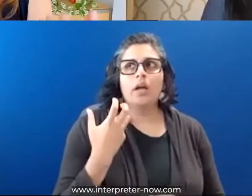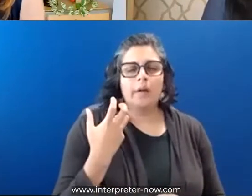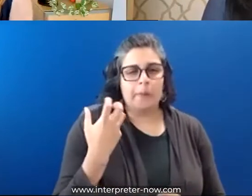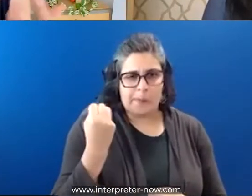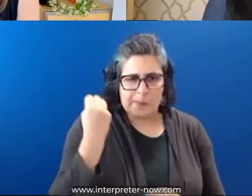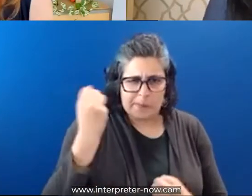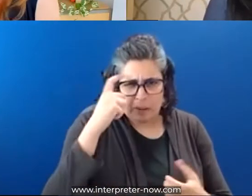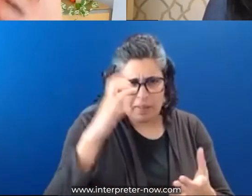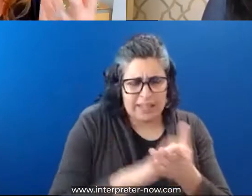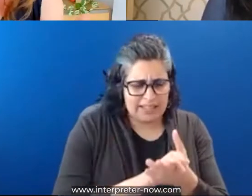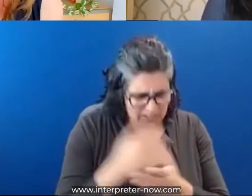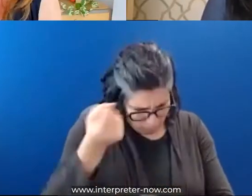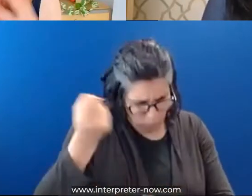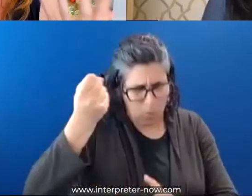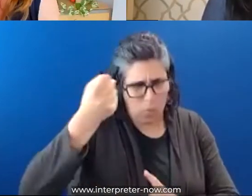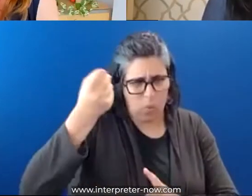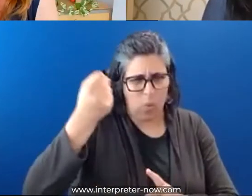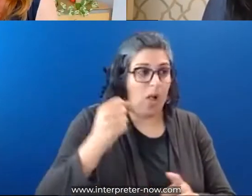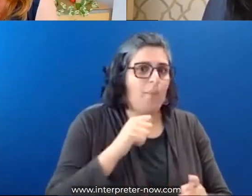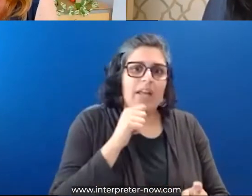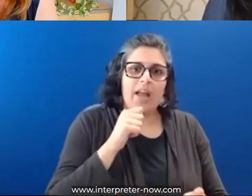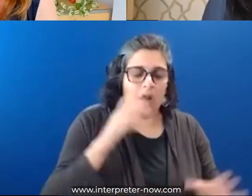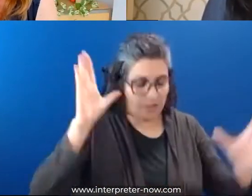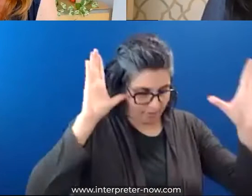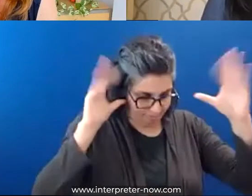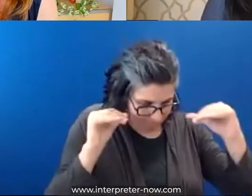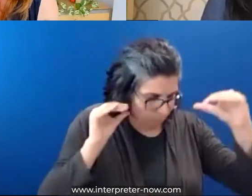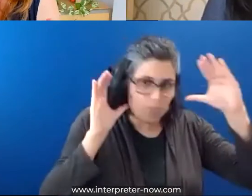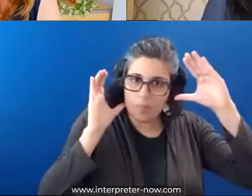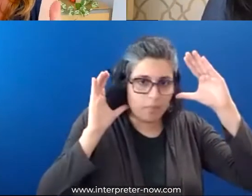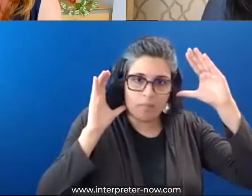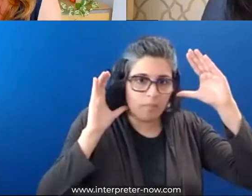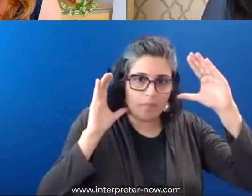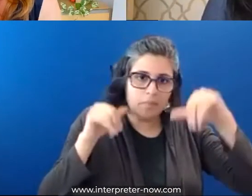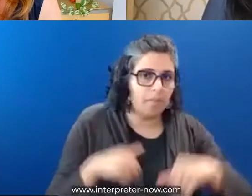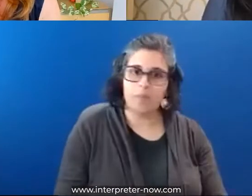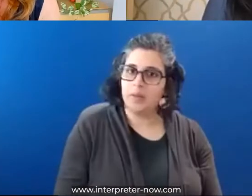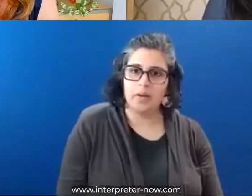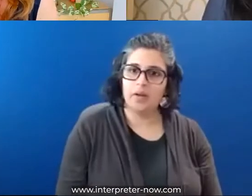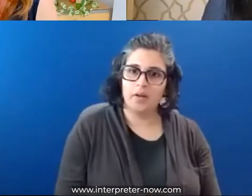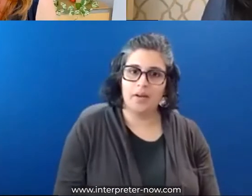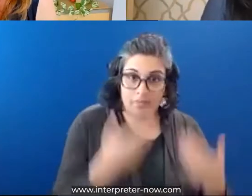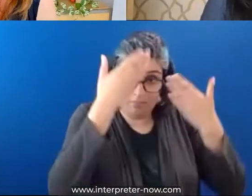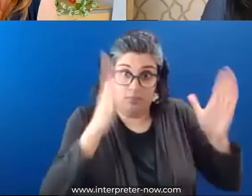listening for understanding, without opening up and really finding a yes. Right?